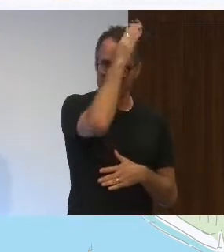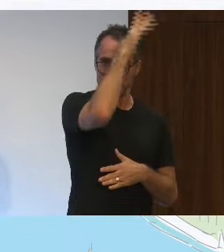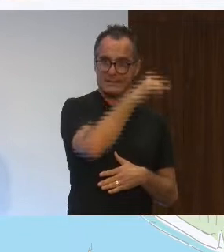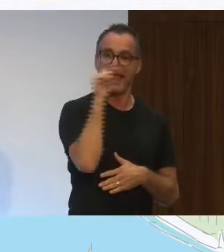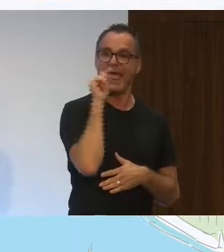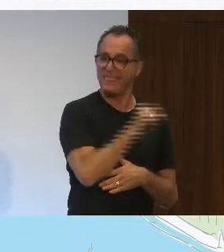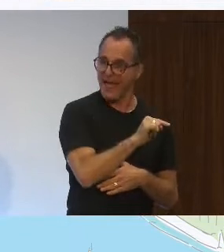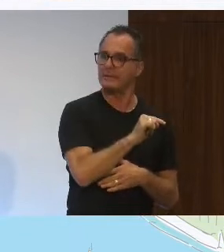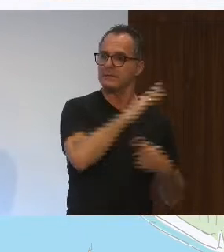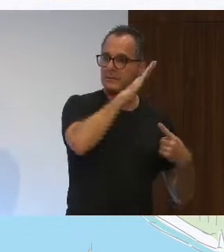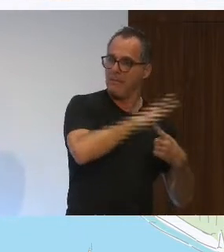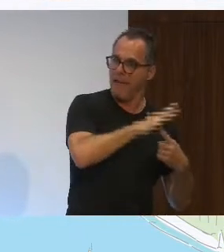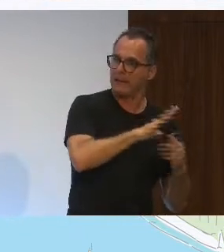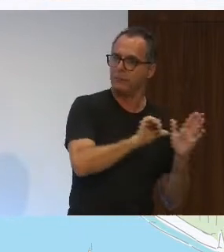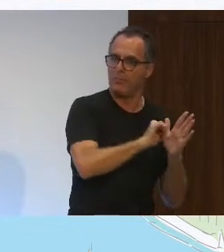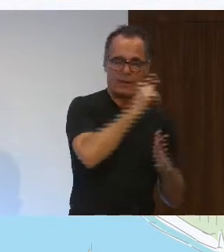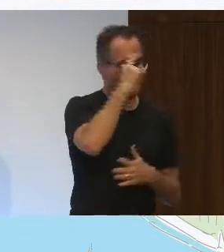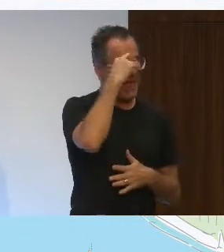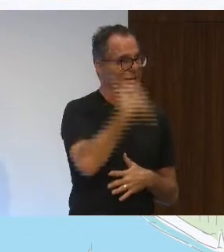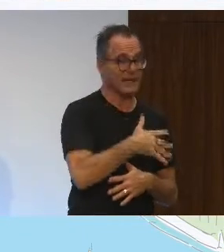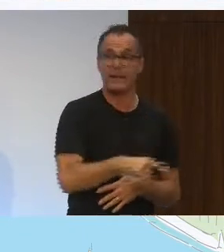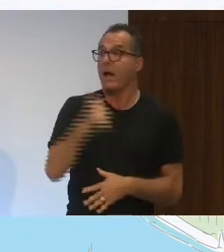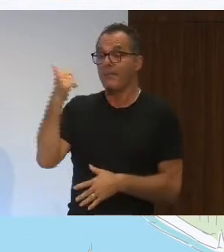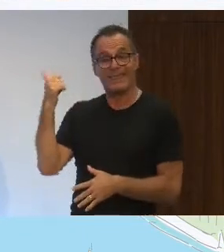And this applies to both type of patients because